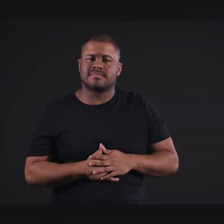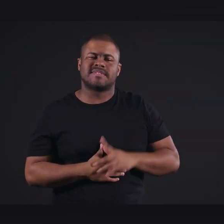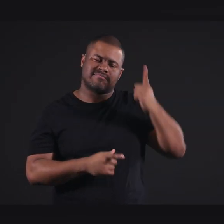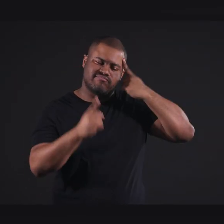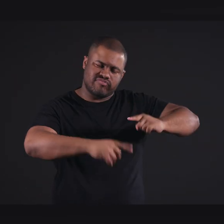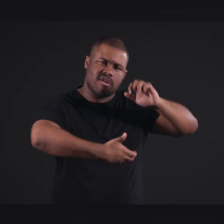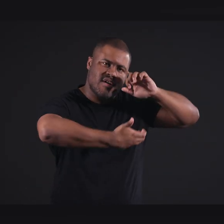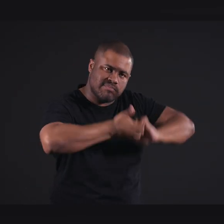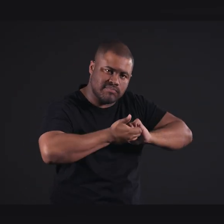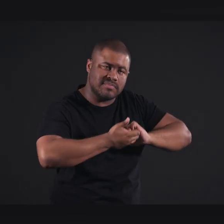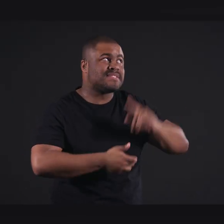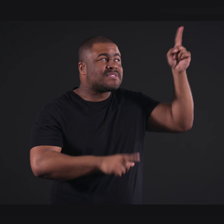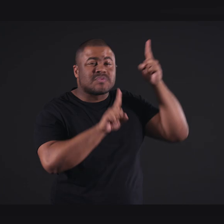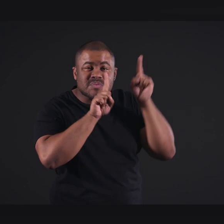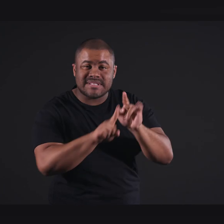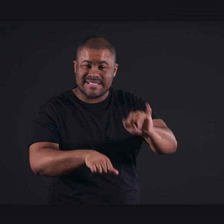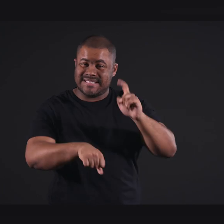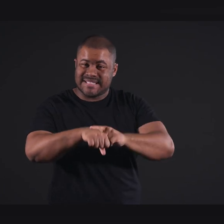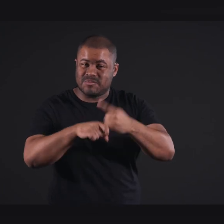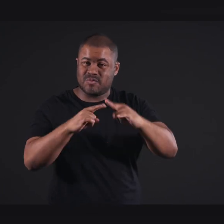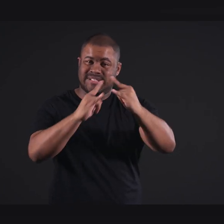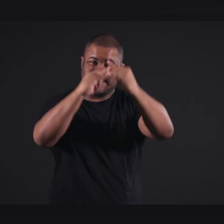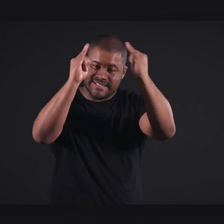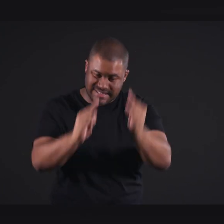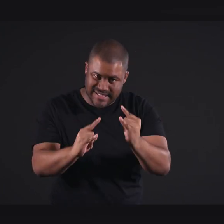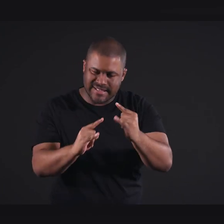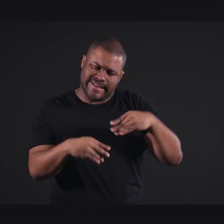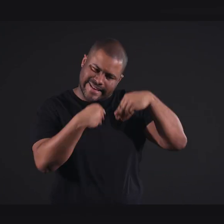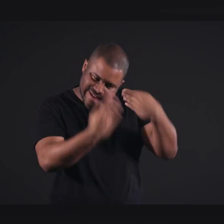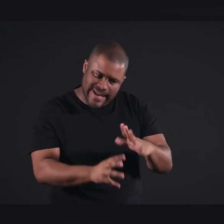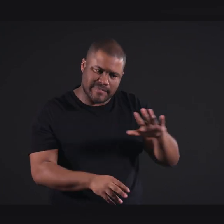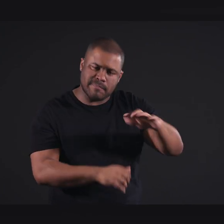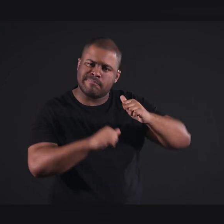I Am was with them in the tabernacle when he gave Israel a tent in which they could dwell together